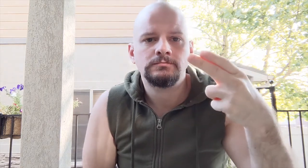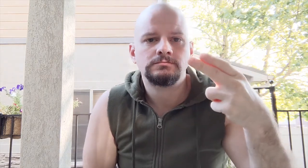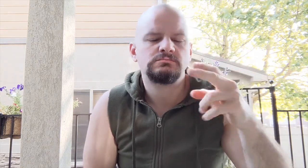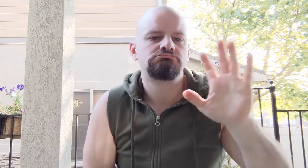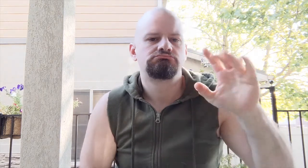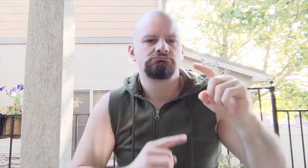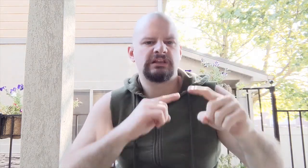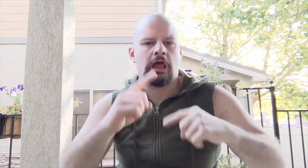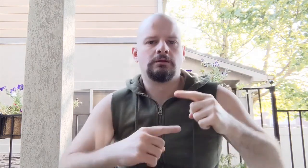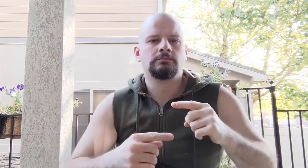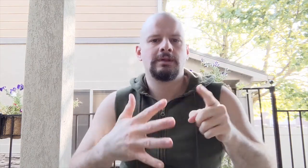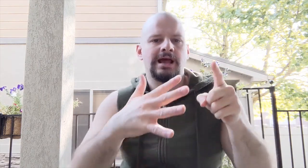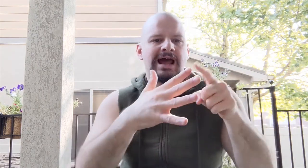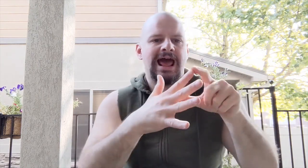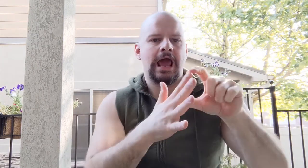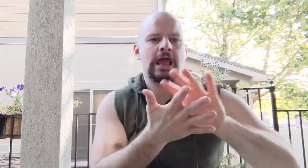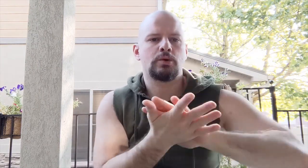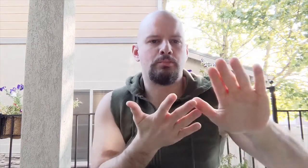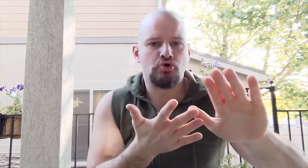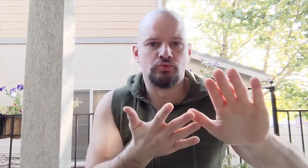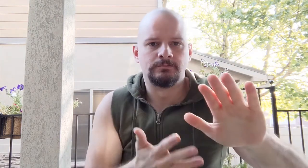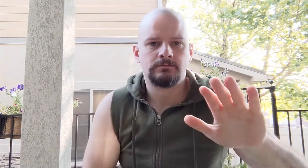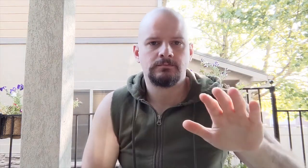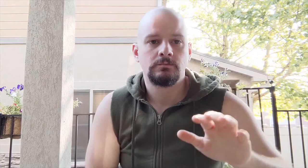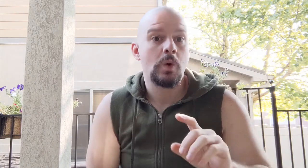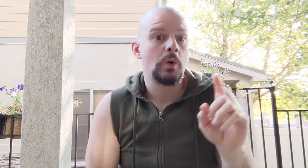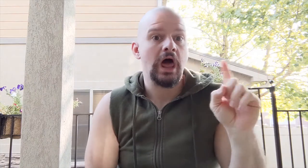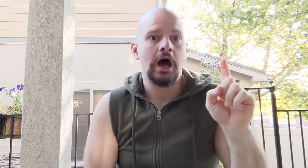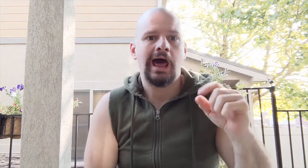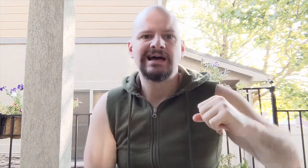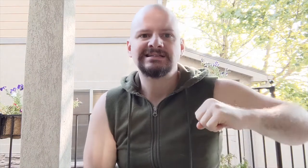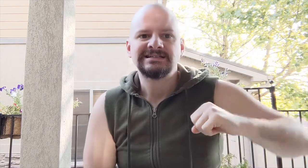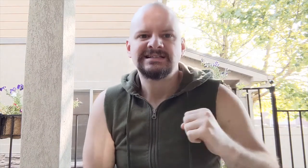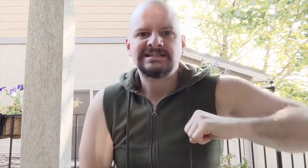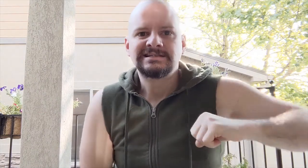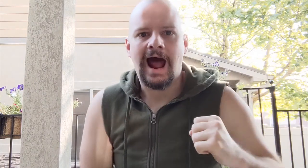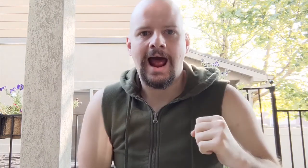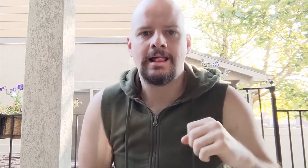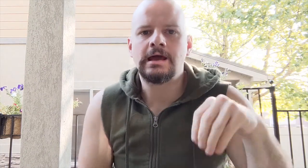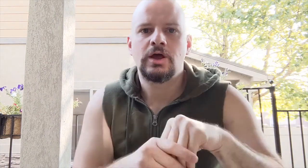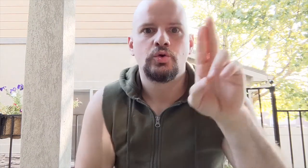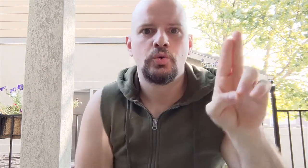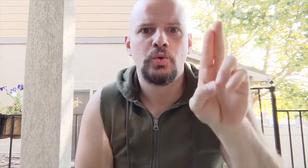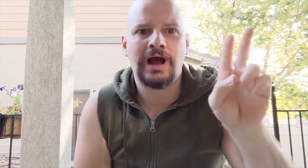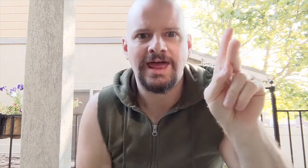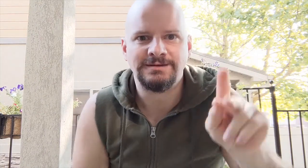Here's the sign for the city. It's located in Scotland, United Kingdom.